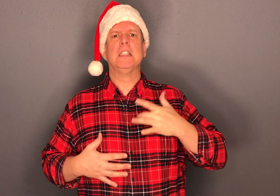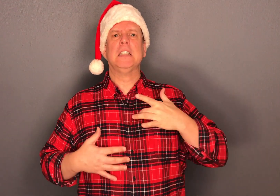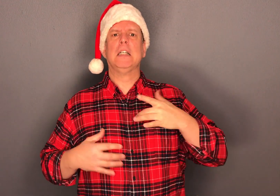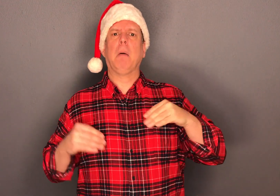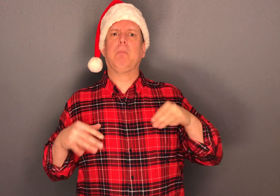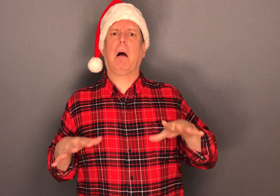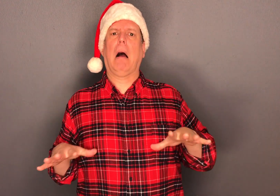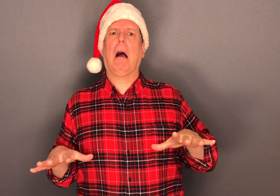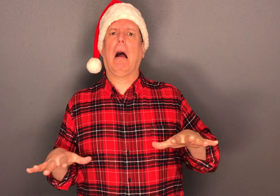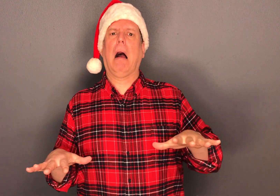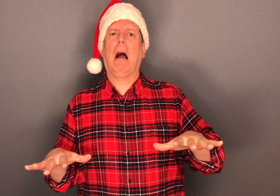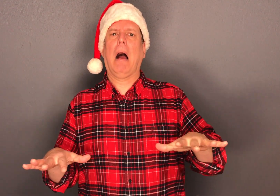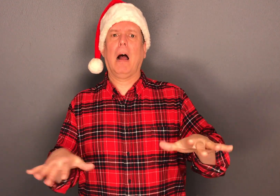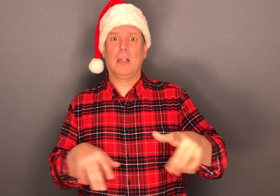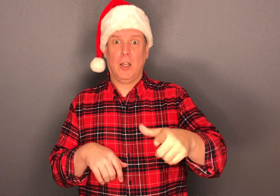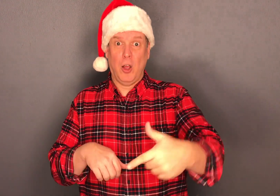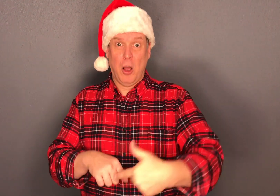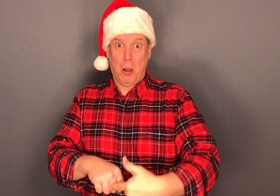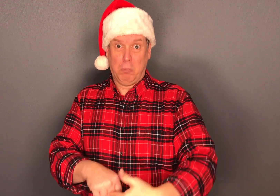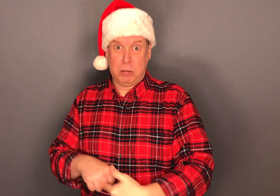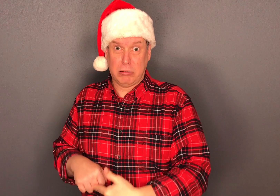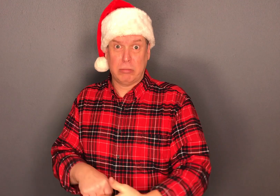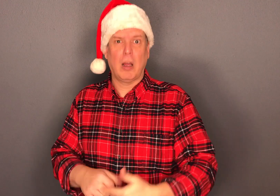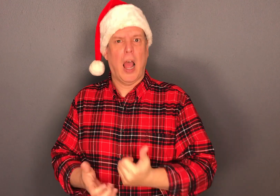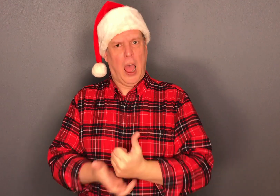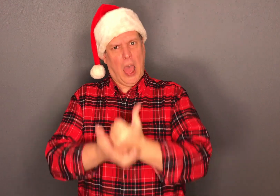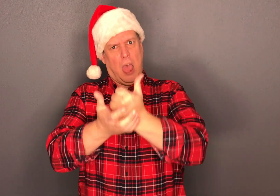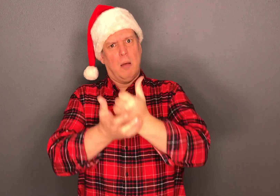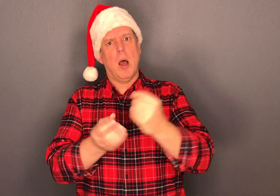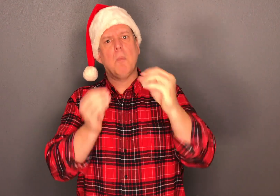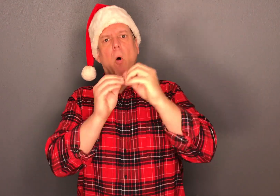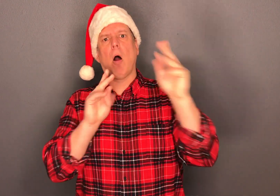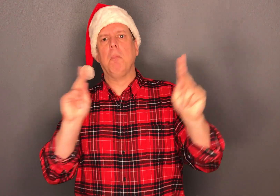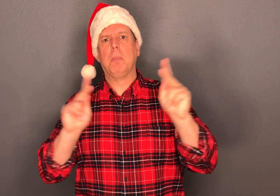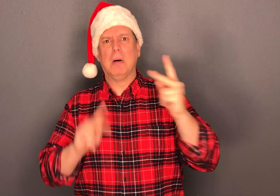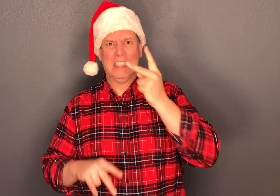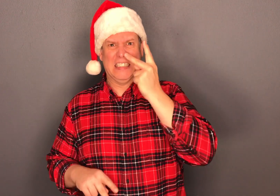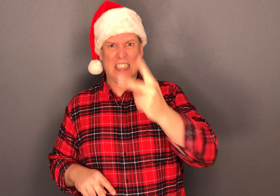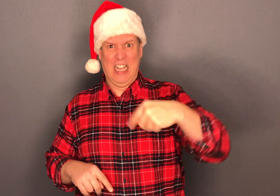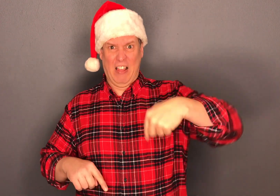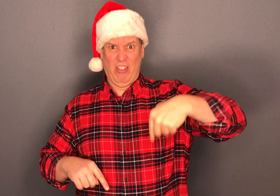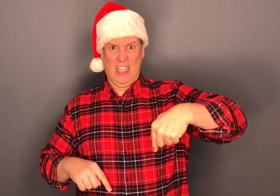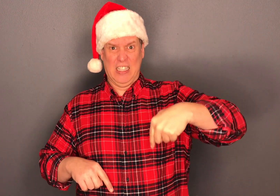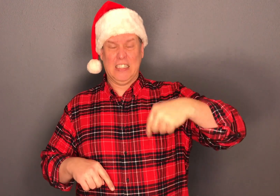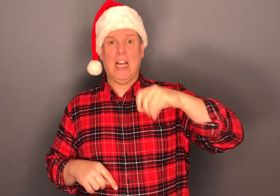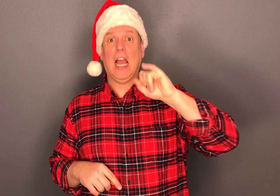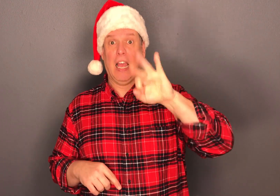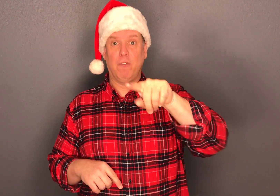spread Christmas cheer when you hit this like button more people get to see this